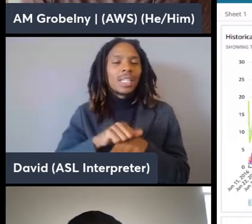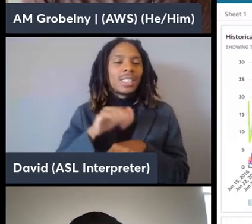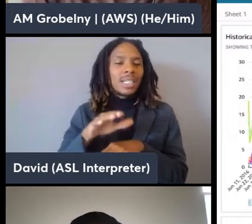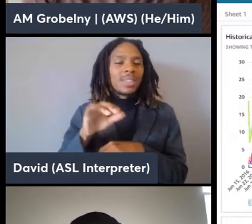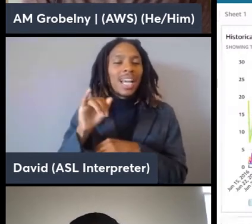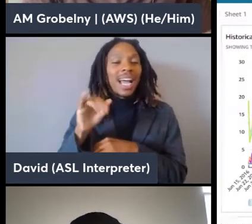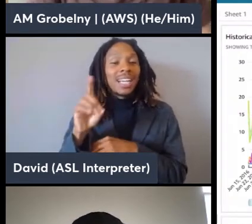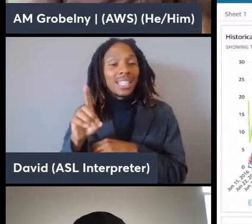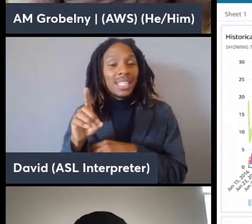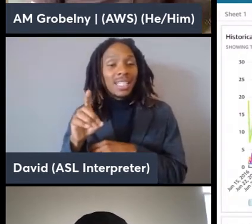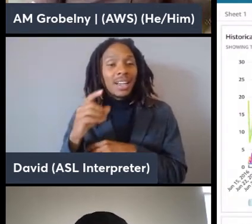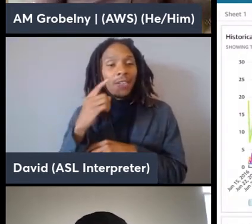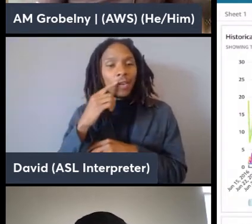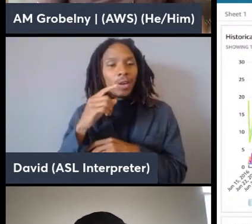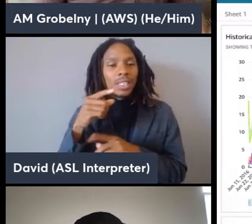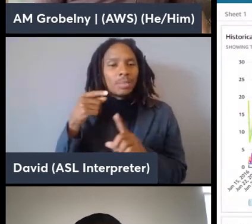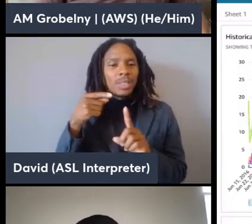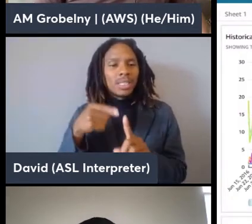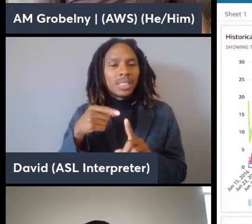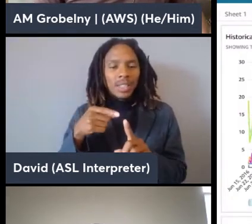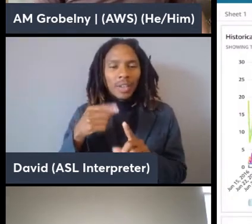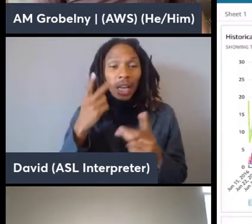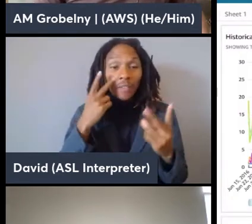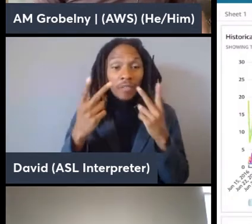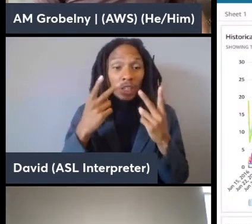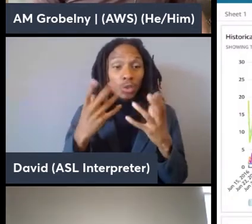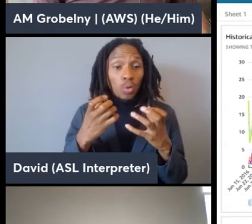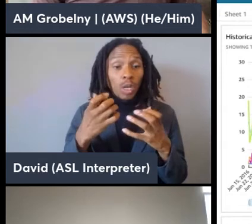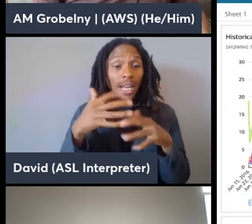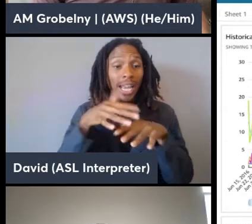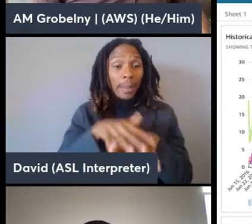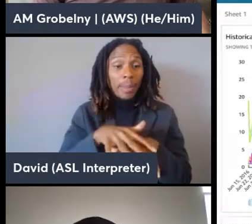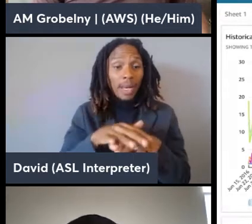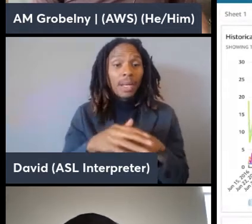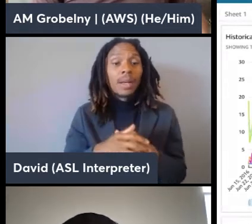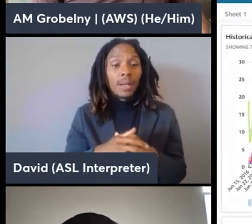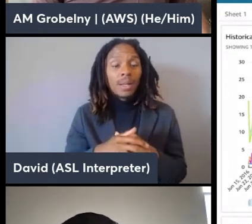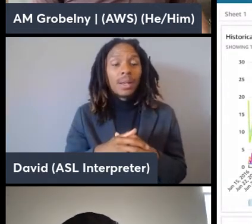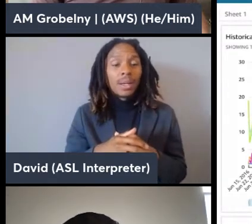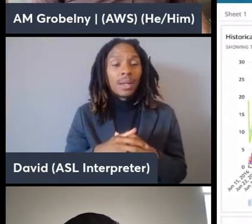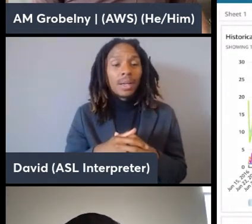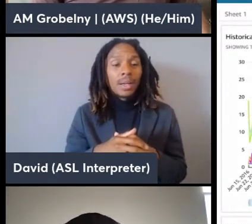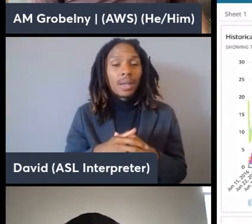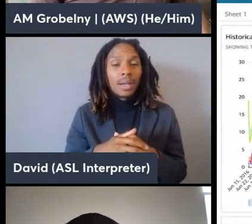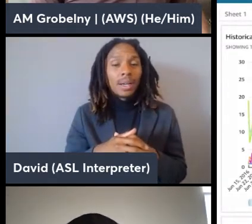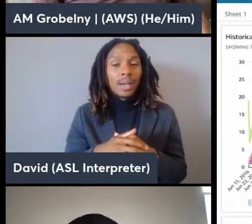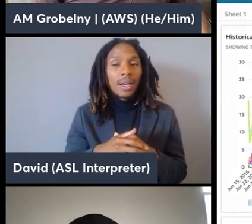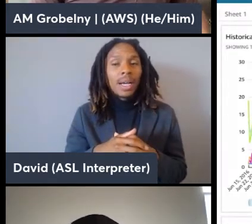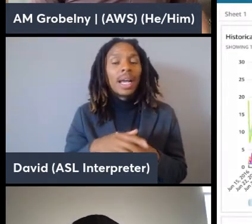for a specific visual that you want to embed. And those IDs can be copied from here.